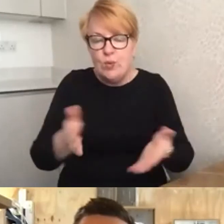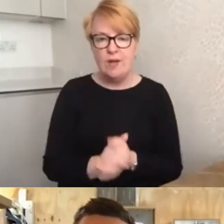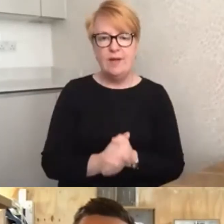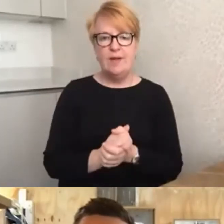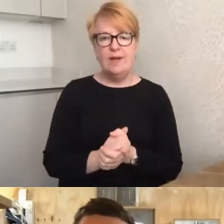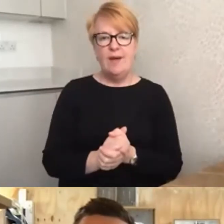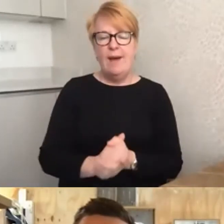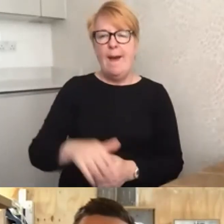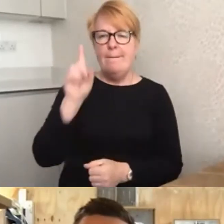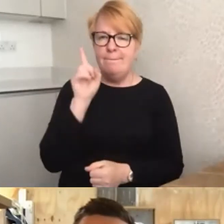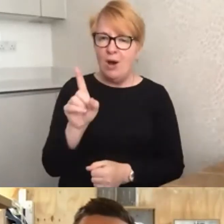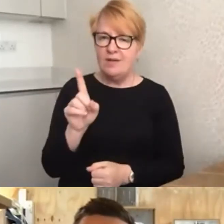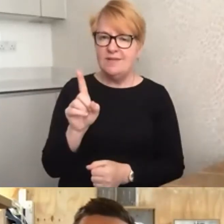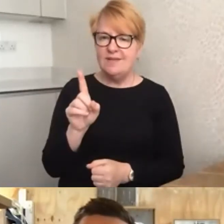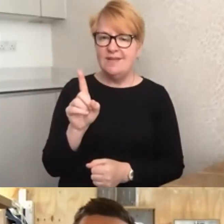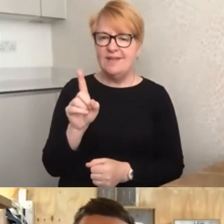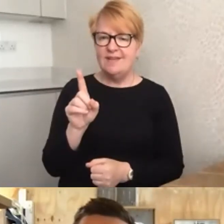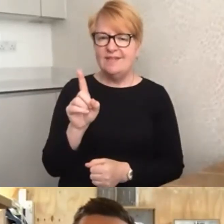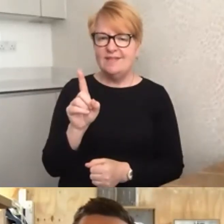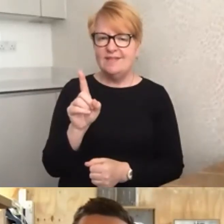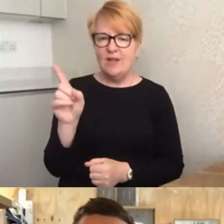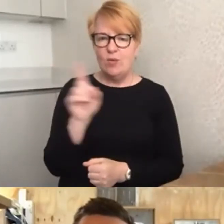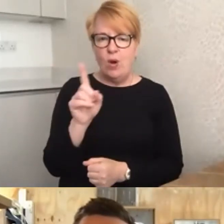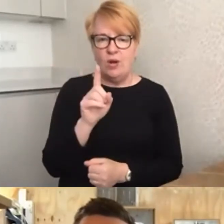But what if we embrace all created a totally different system,